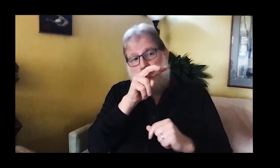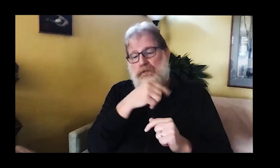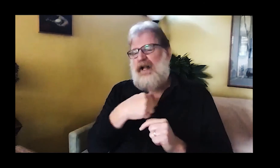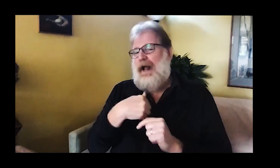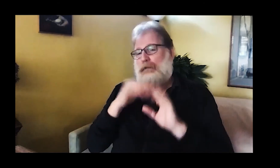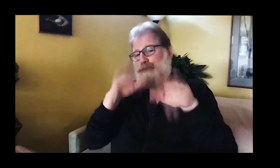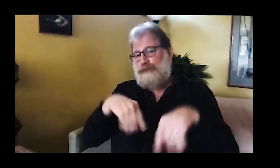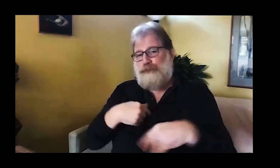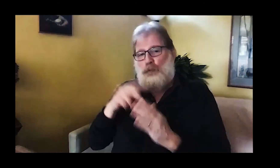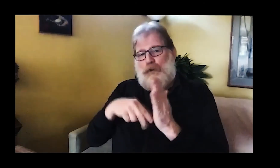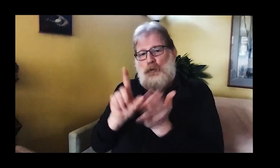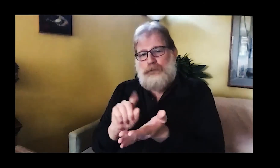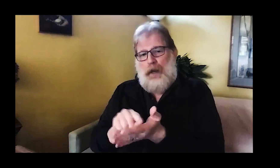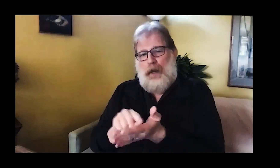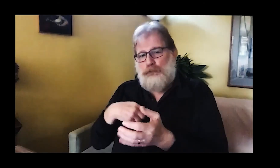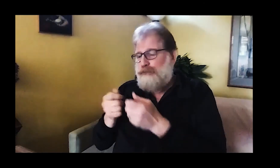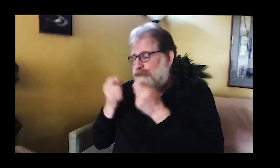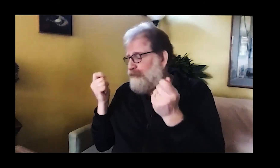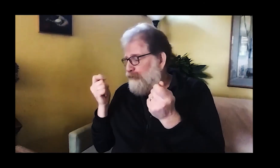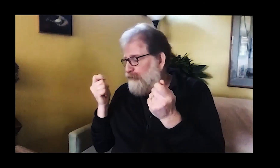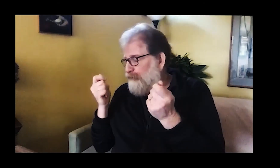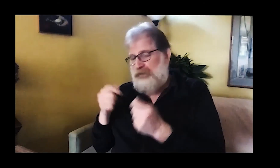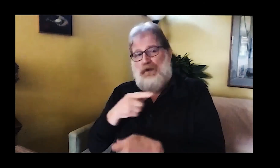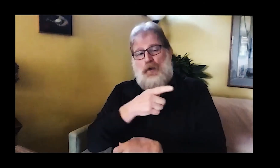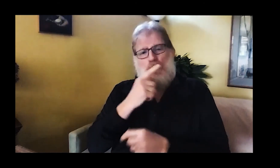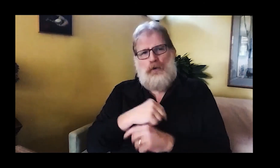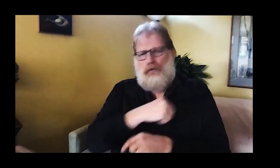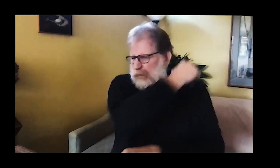I would I would look over once in a while, and I was reading the paper,and while I was reading